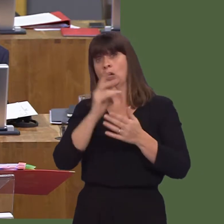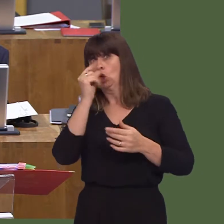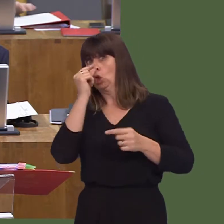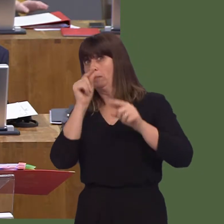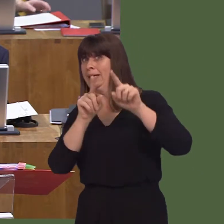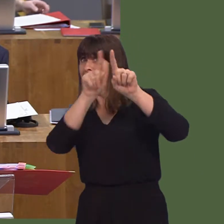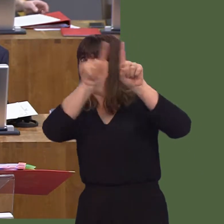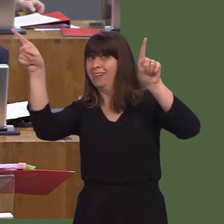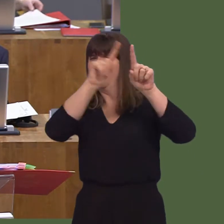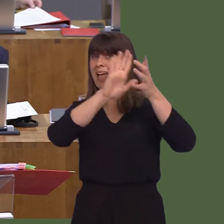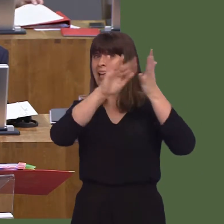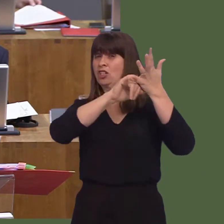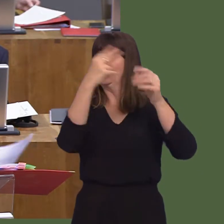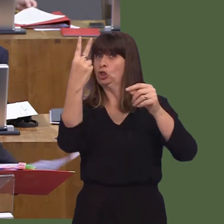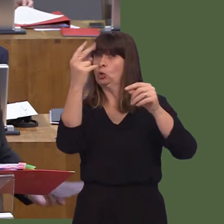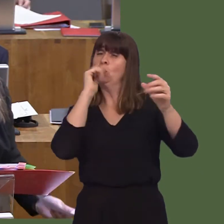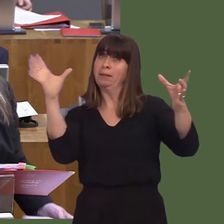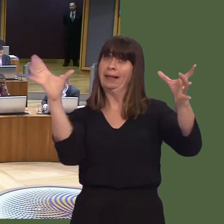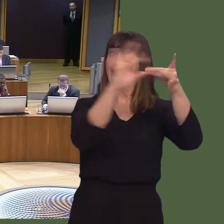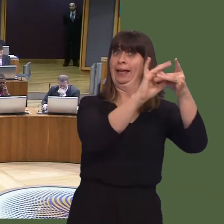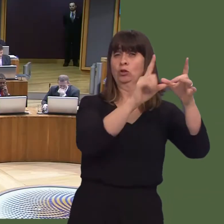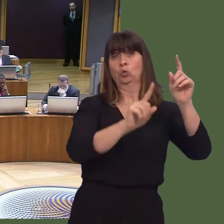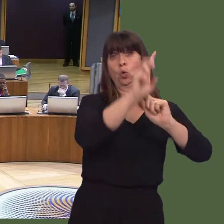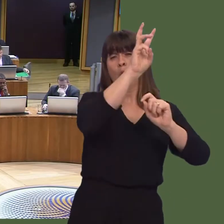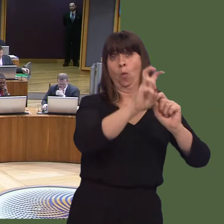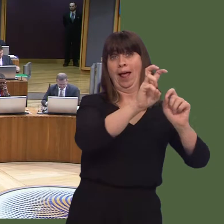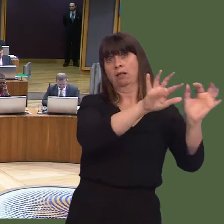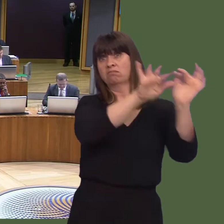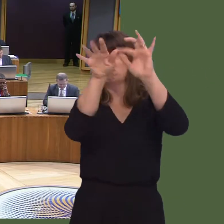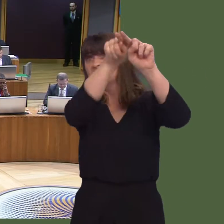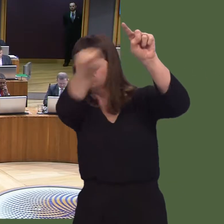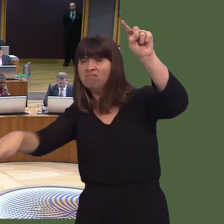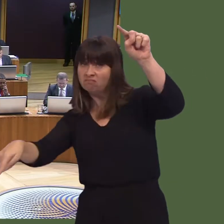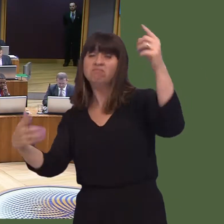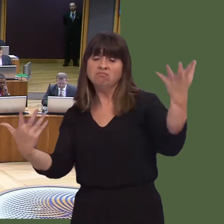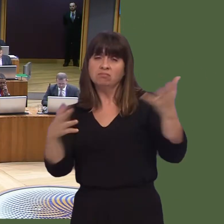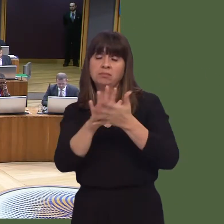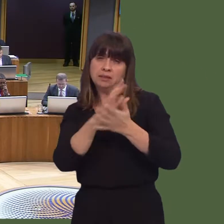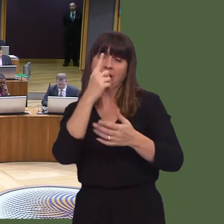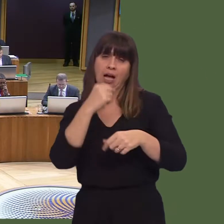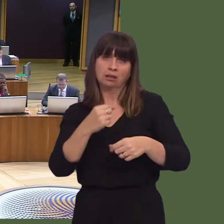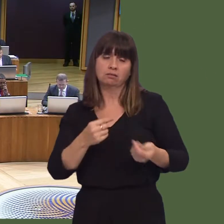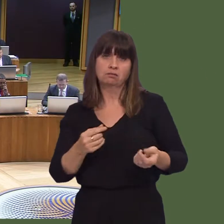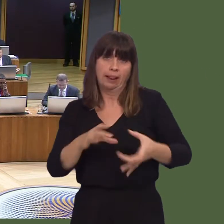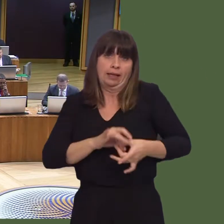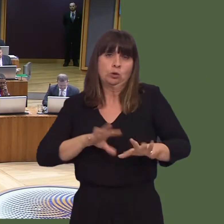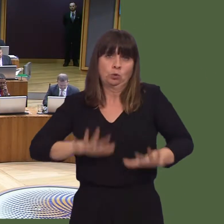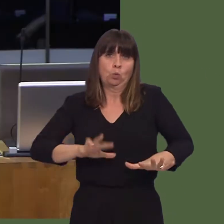But he's absolutely right: we think a consequential should flow from it. Gareth Bennett AM: Yes. Thank you for that answer, and I'm glad you appreciate the point.